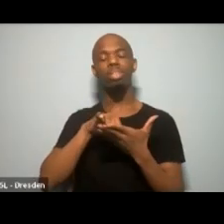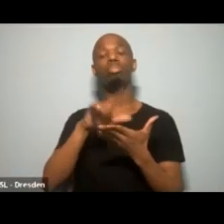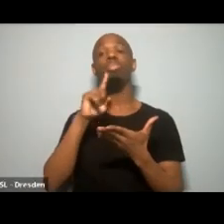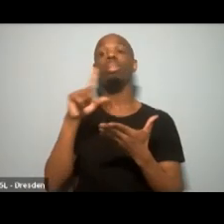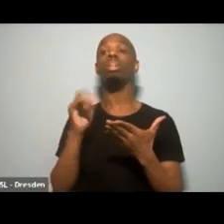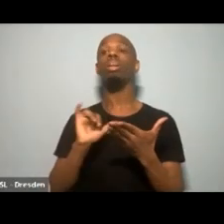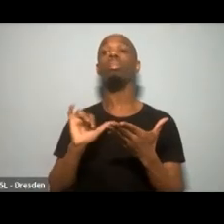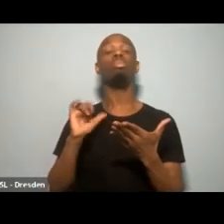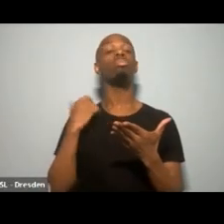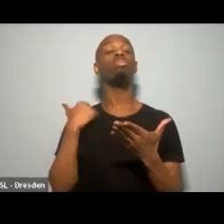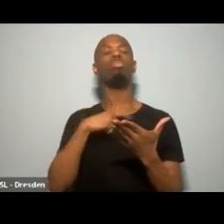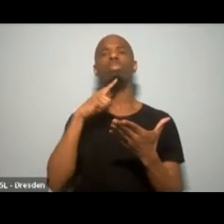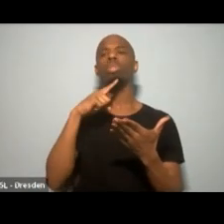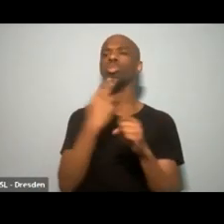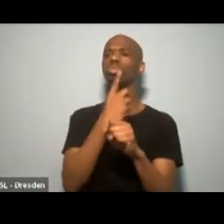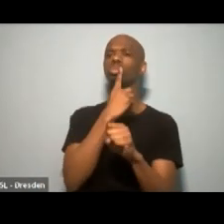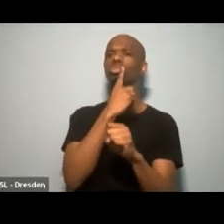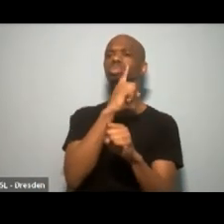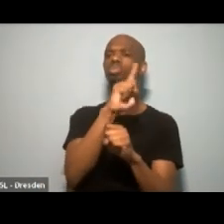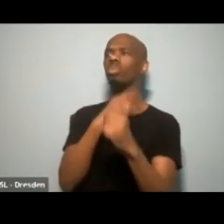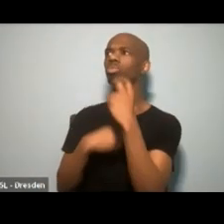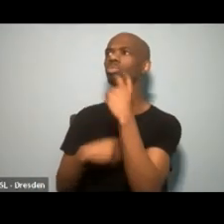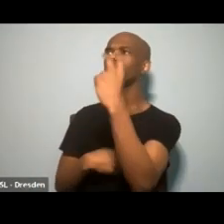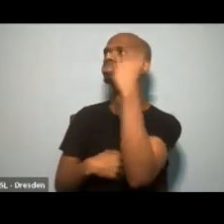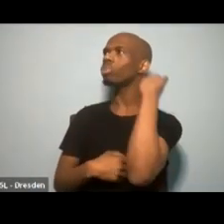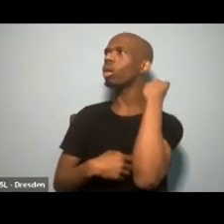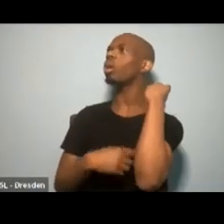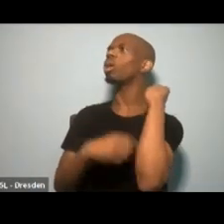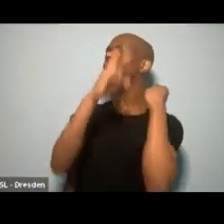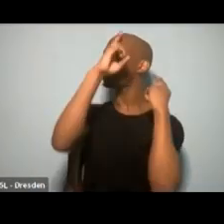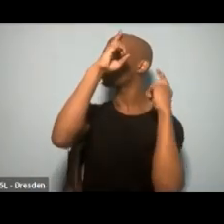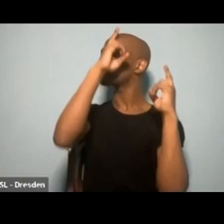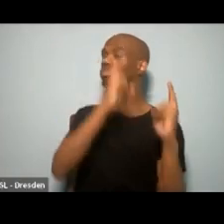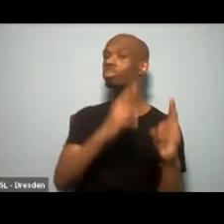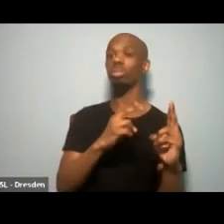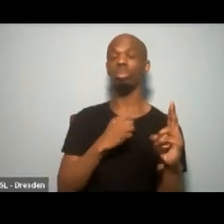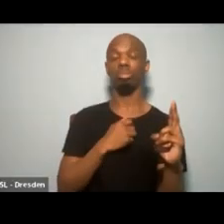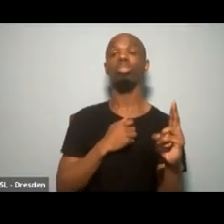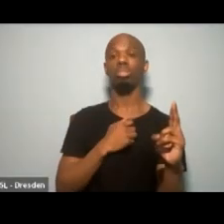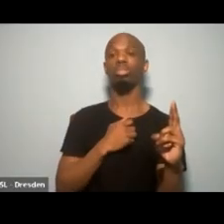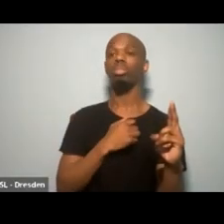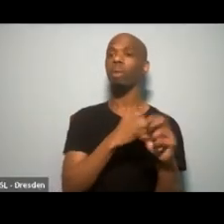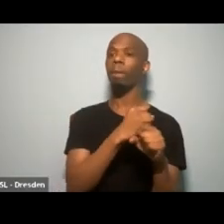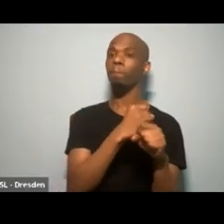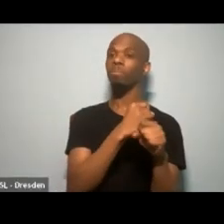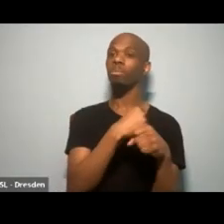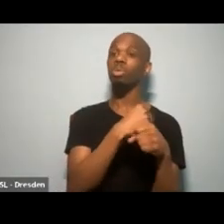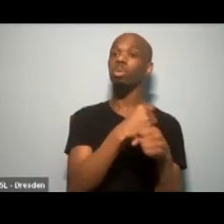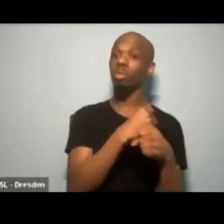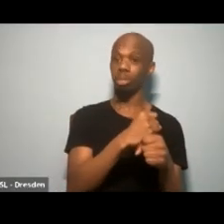Foreign artists and creatives' desires of seeing what the cultural landscape in Nigeria looks like